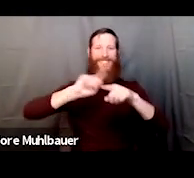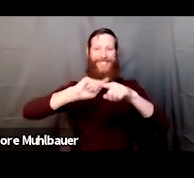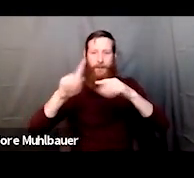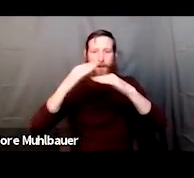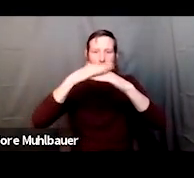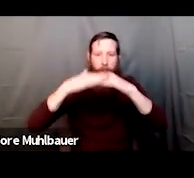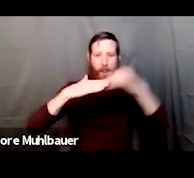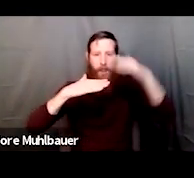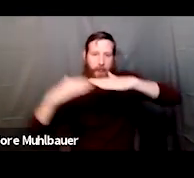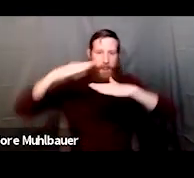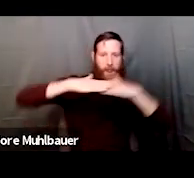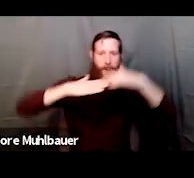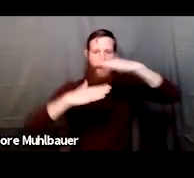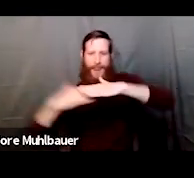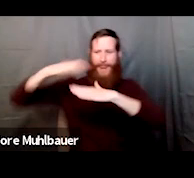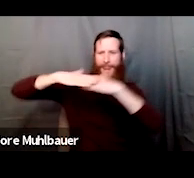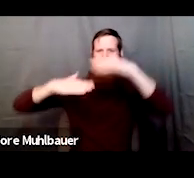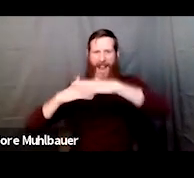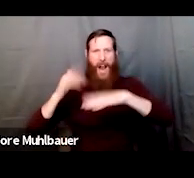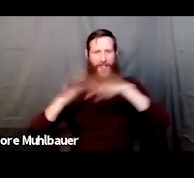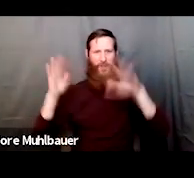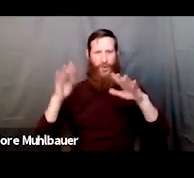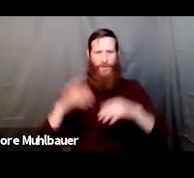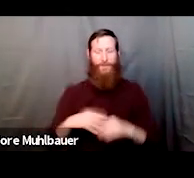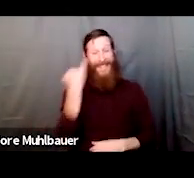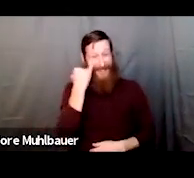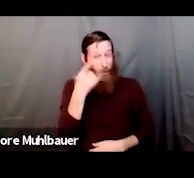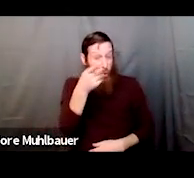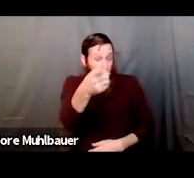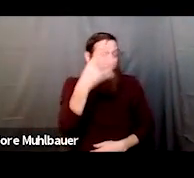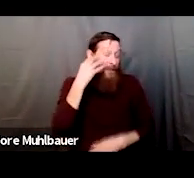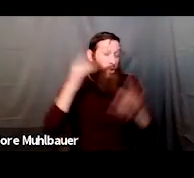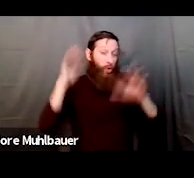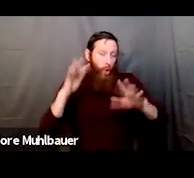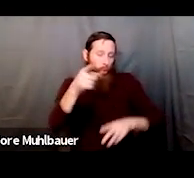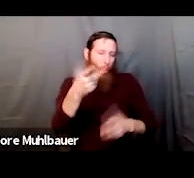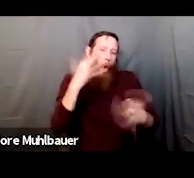there are different layers within the snowpack and this is probably pretty intuitive if you have spent much time outside